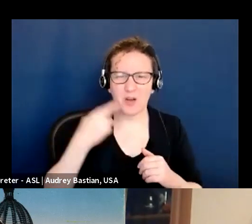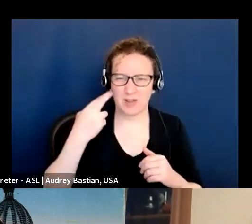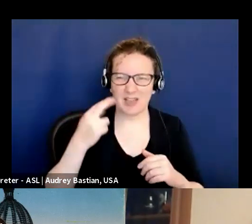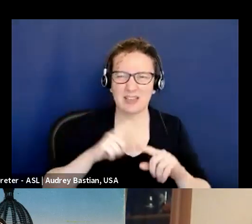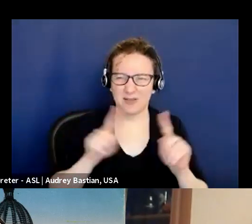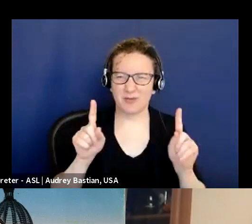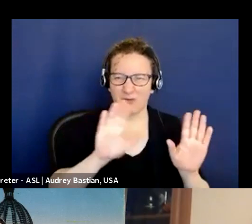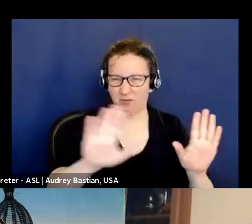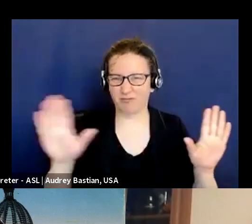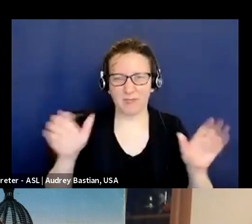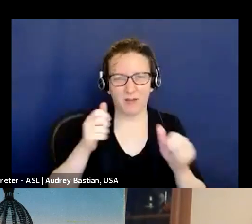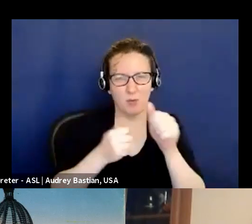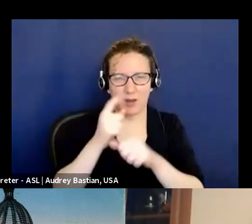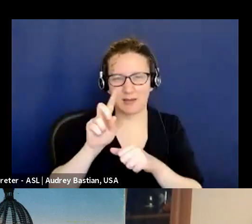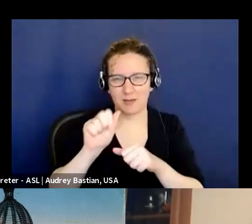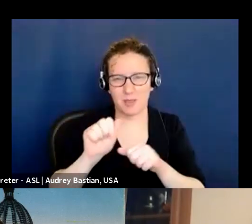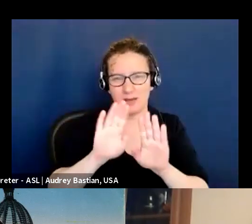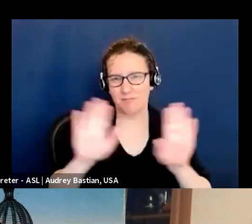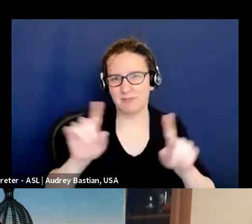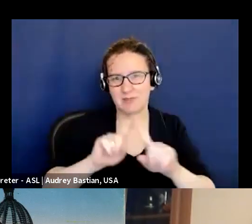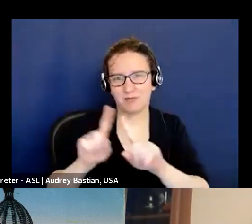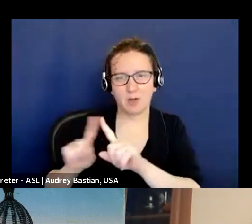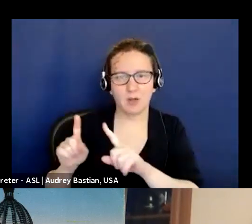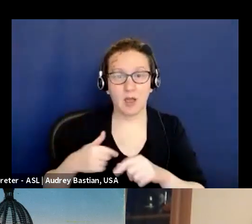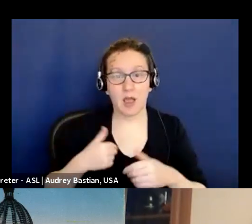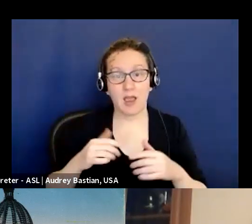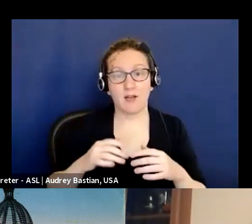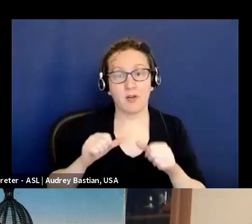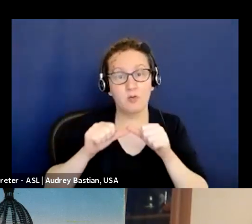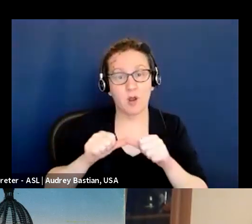everybody, disability is different. So I have a chronic illness and I take a lot of medication.